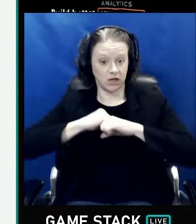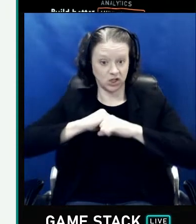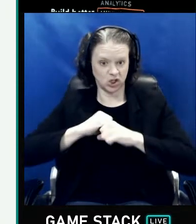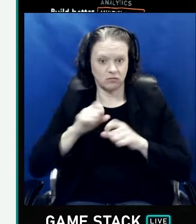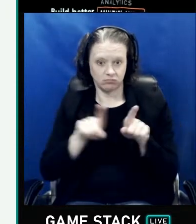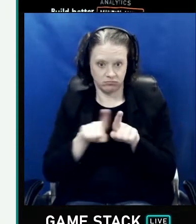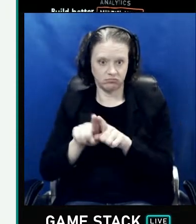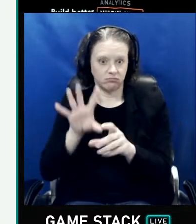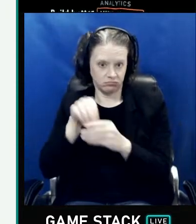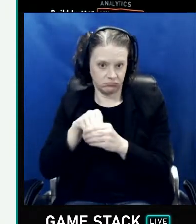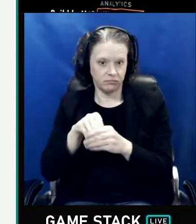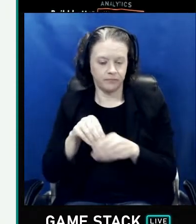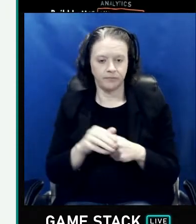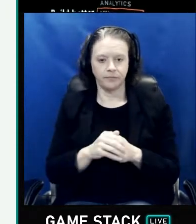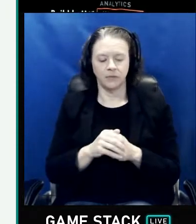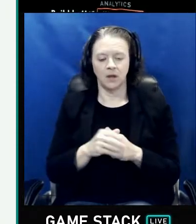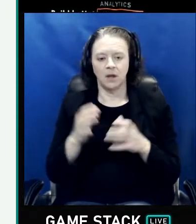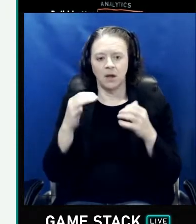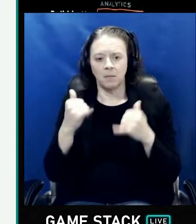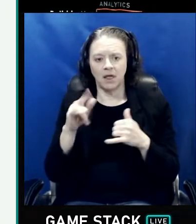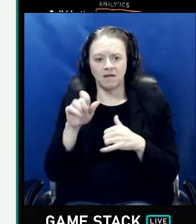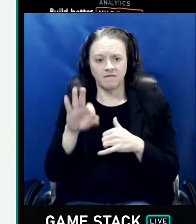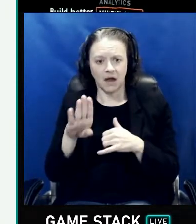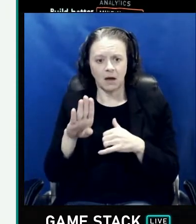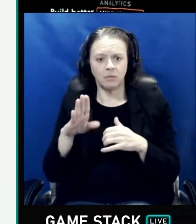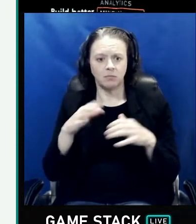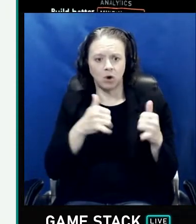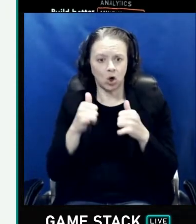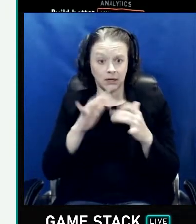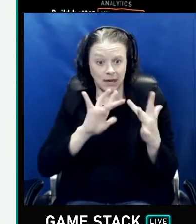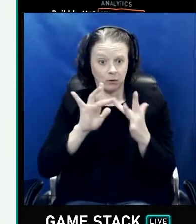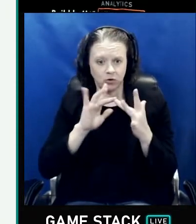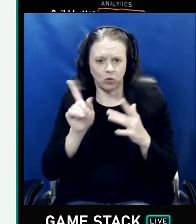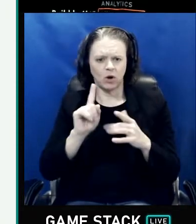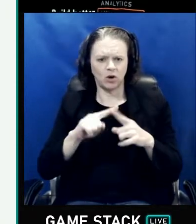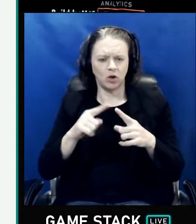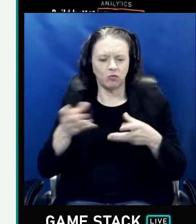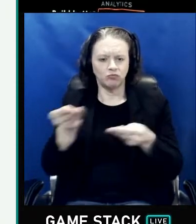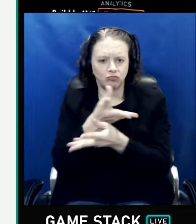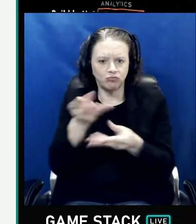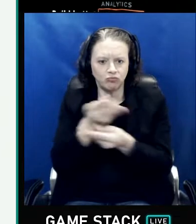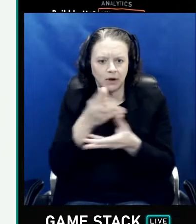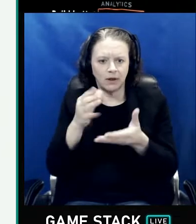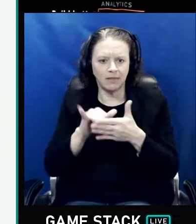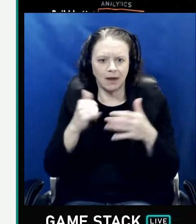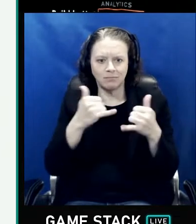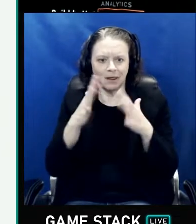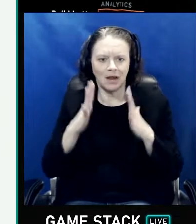this is where you exchange all the player data, this is where, as I mentioned, game state, whatever you want, this is where you send the actual data.